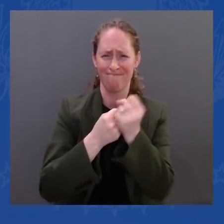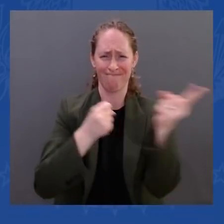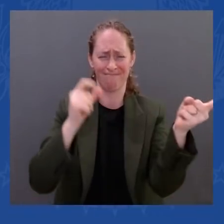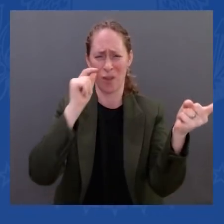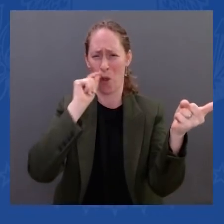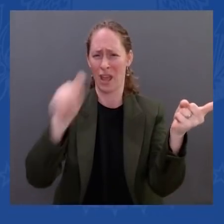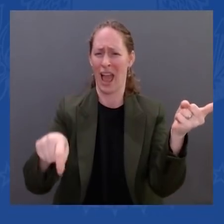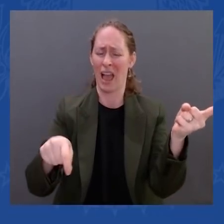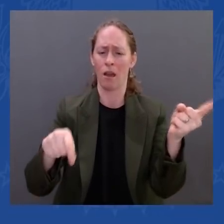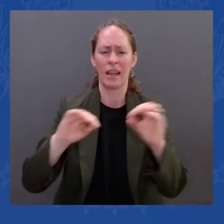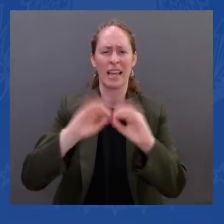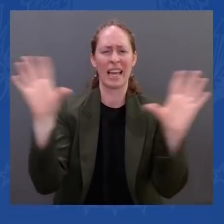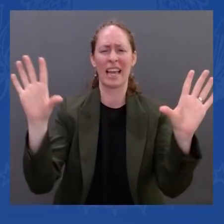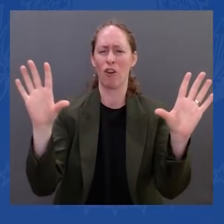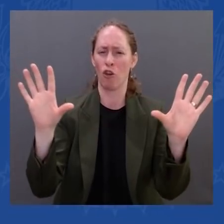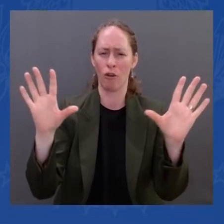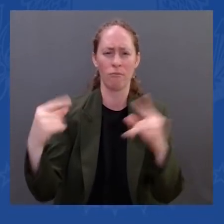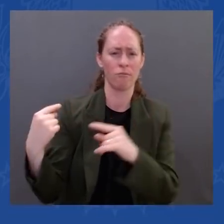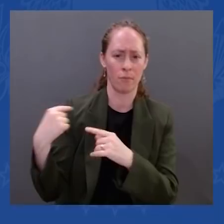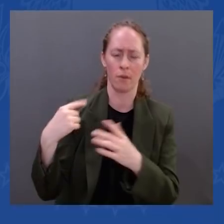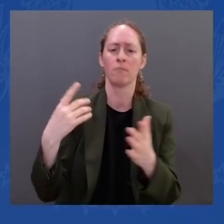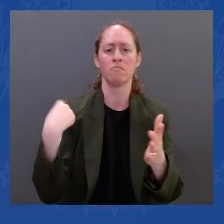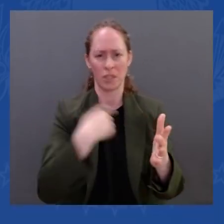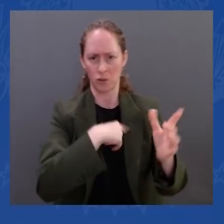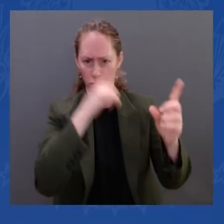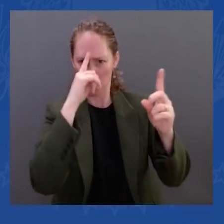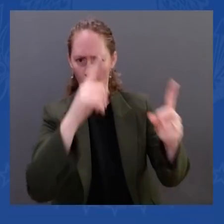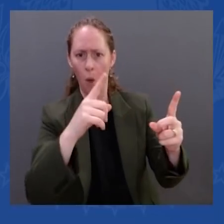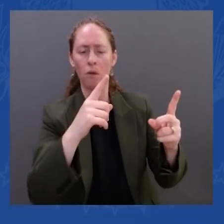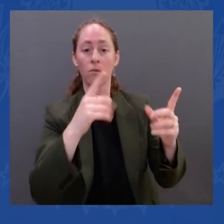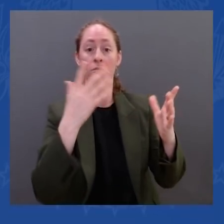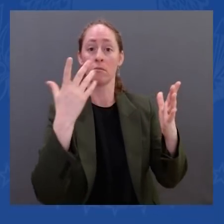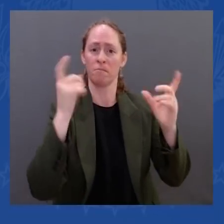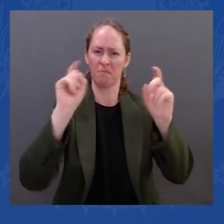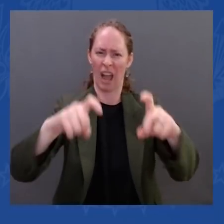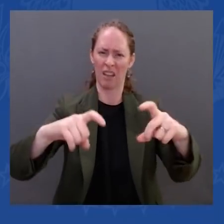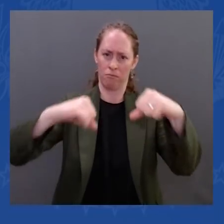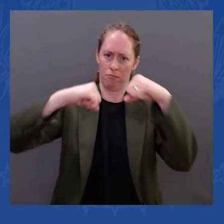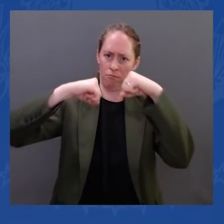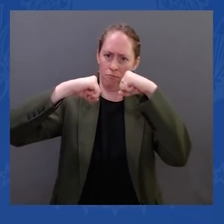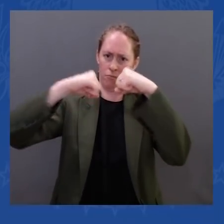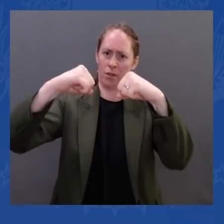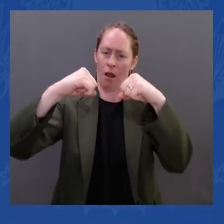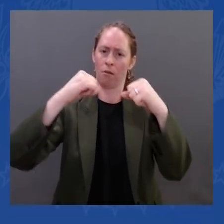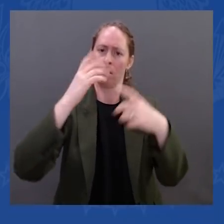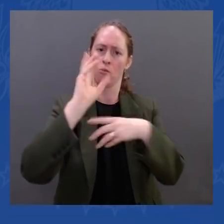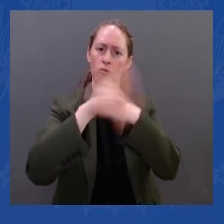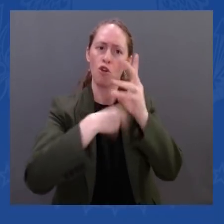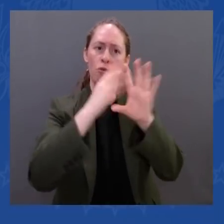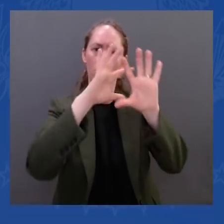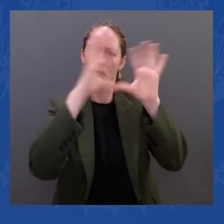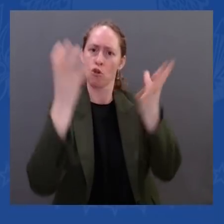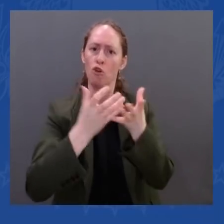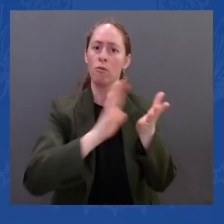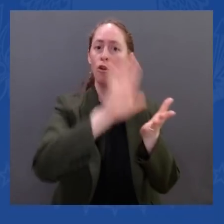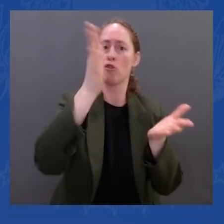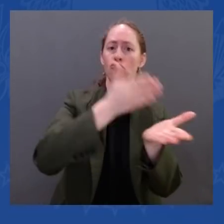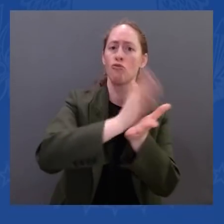And I'm looking forward to continuing our discussions at the upcoming G7 Summit in Germany and returning to Japan next year,